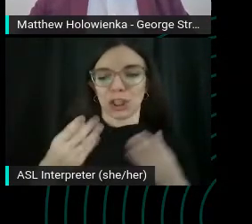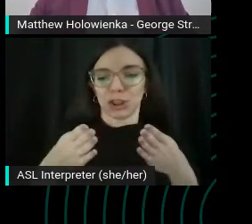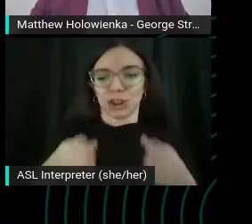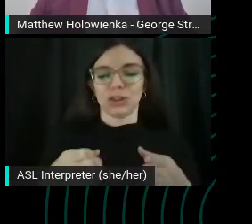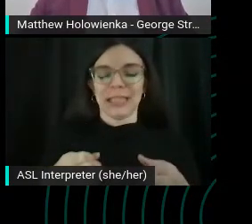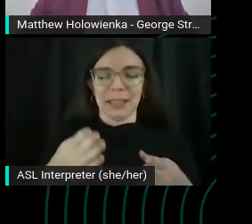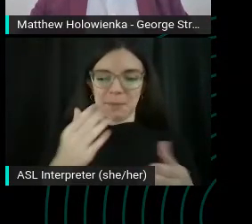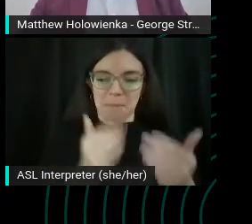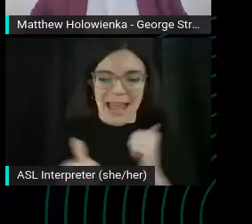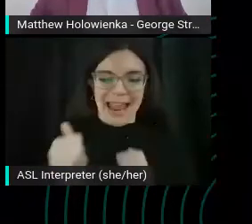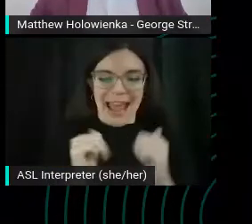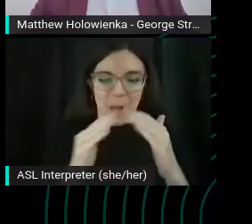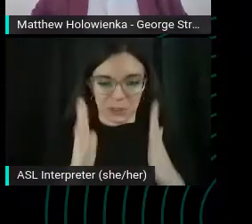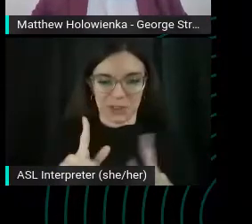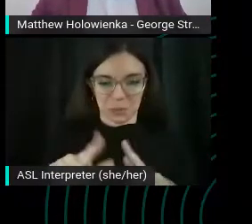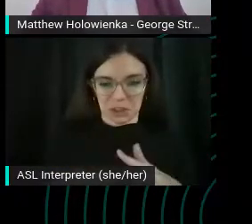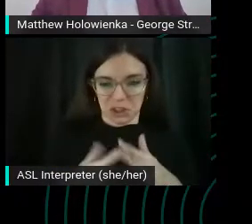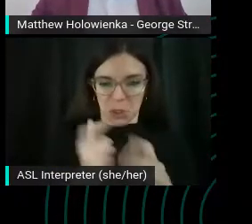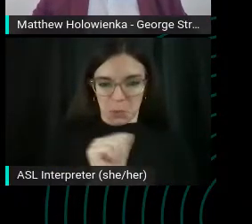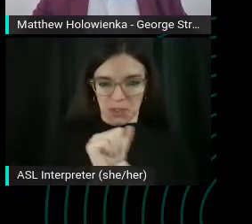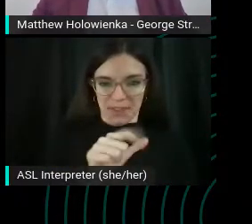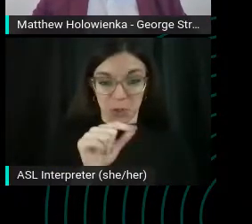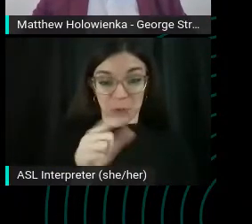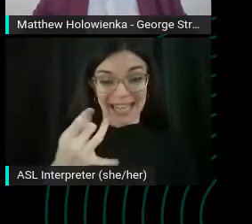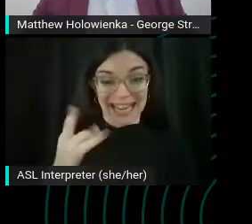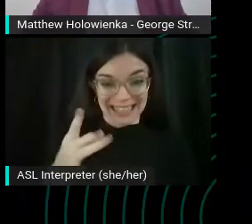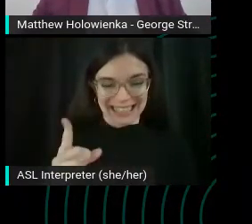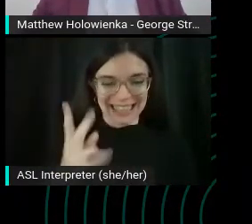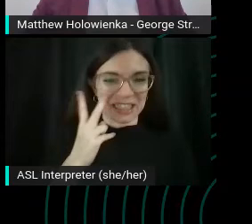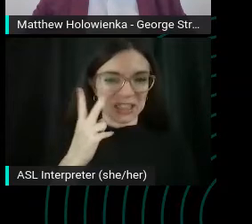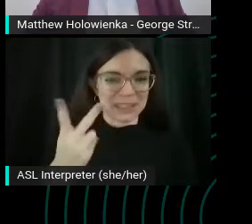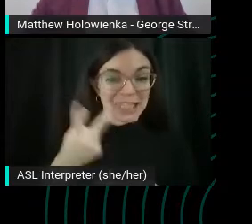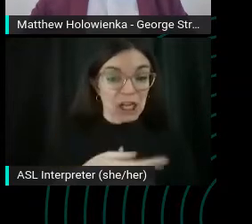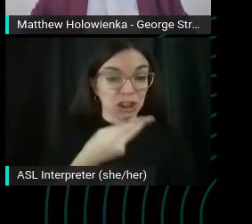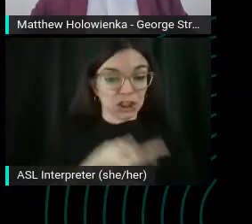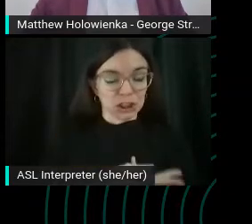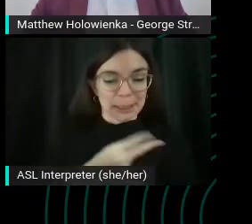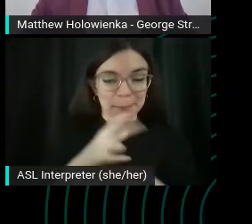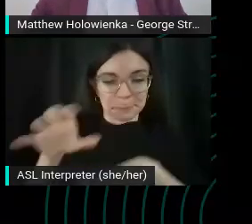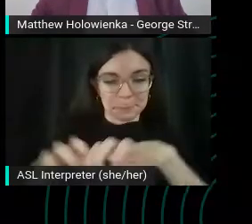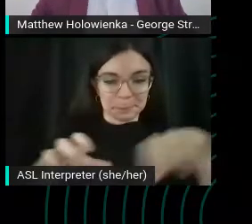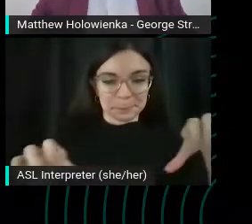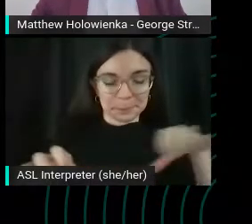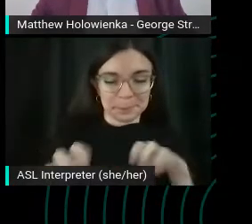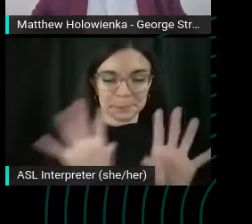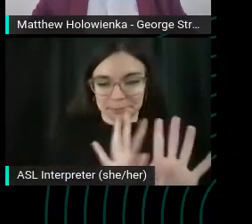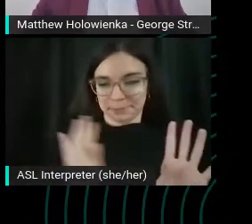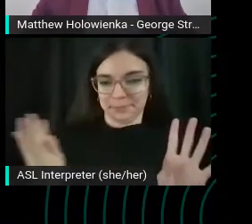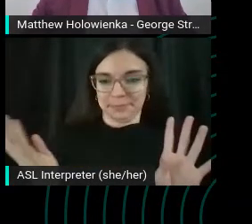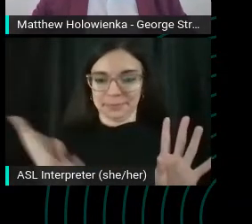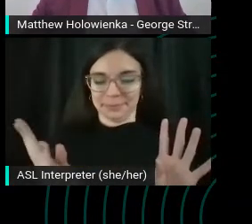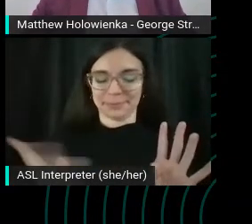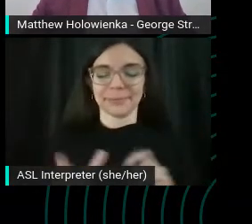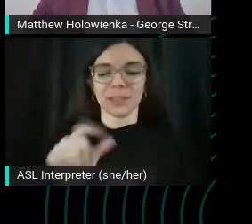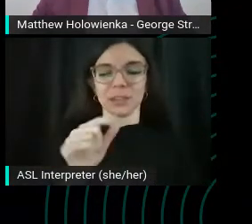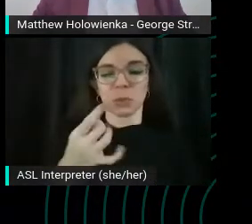So pictured here, you'll see several sheep in a grass field behind a wire fence. In 2018, George Street Playhouse was in a temporary space